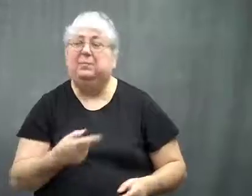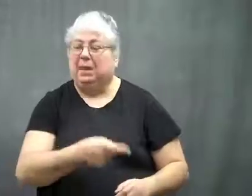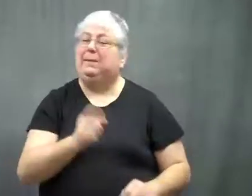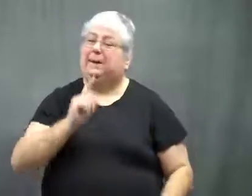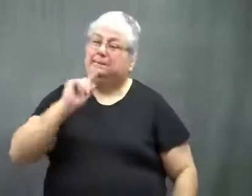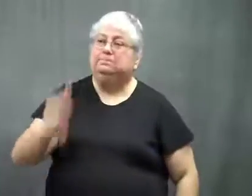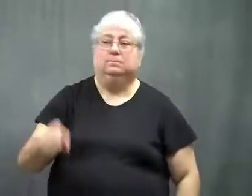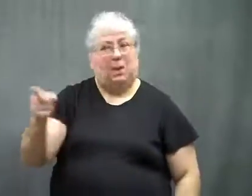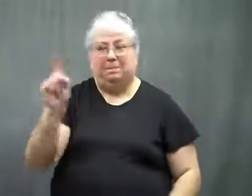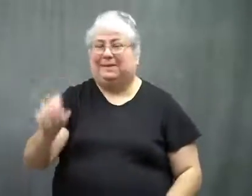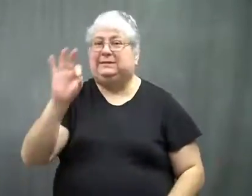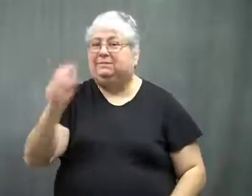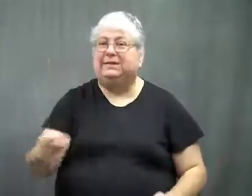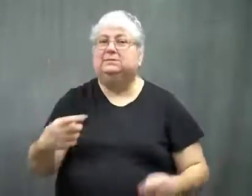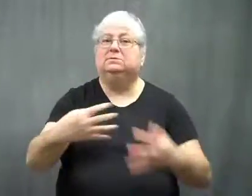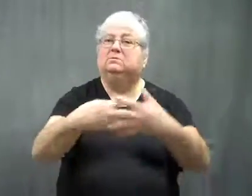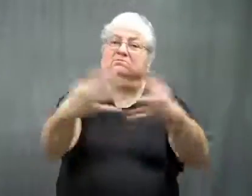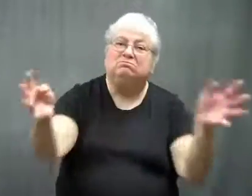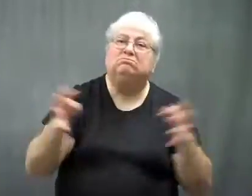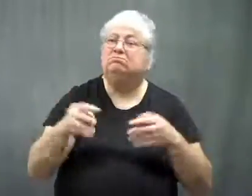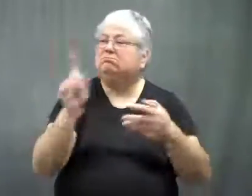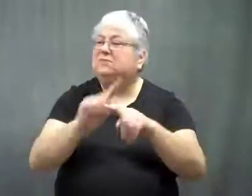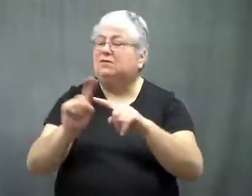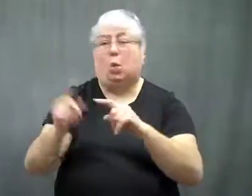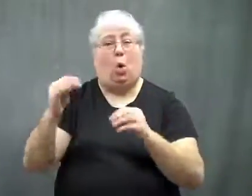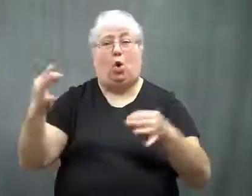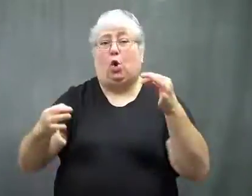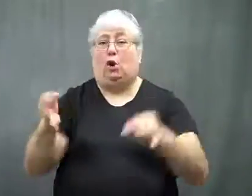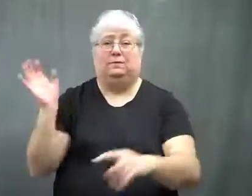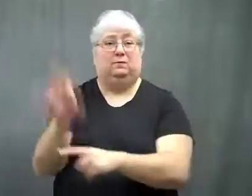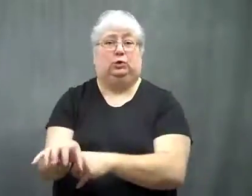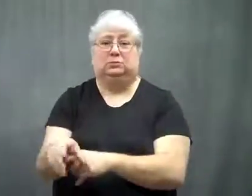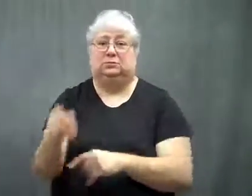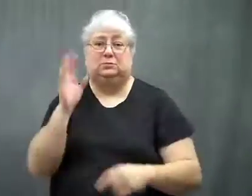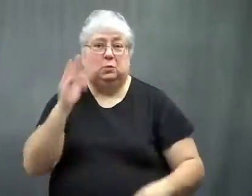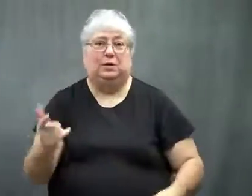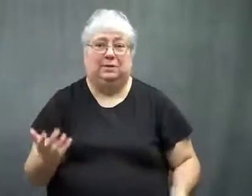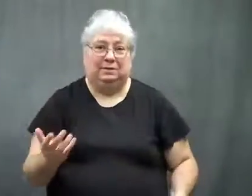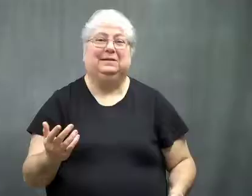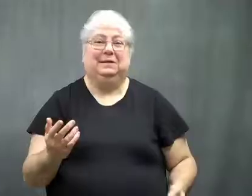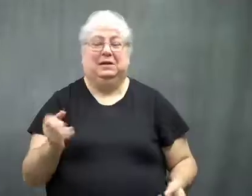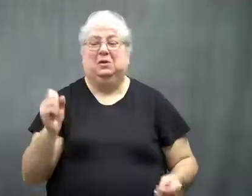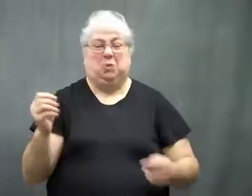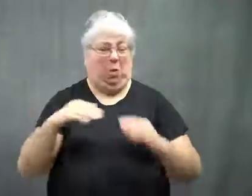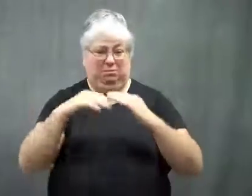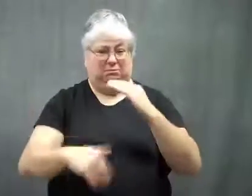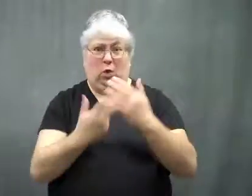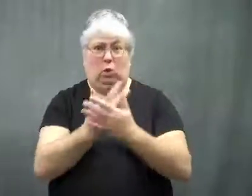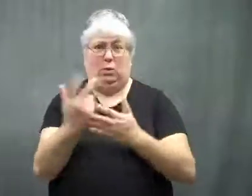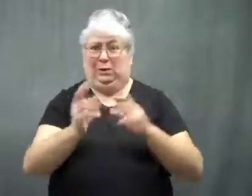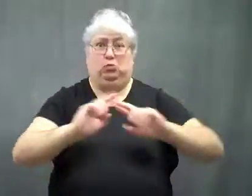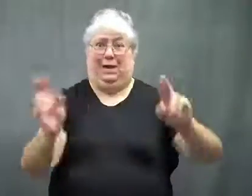The owners were told to fix the fences or they would face court action.